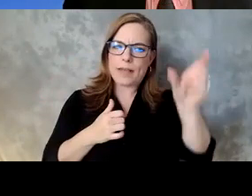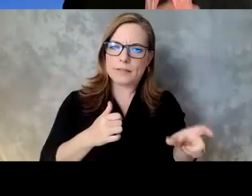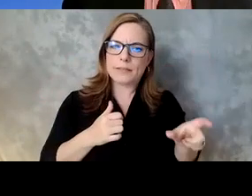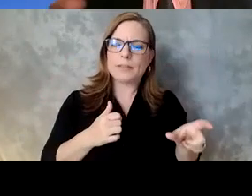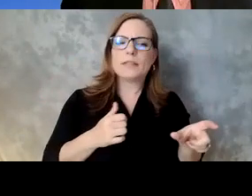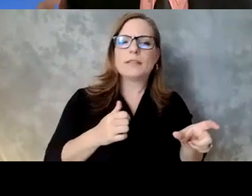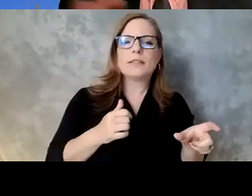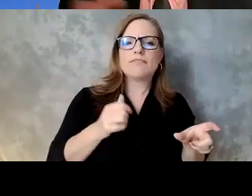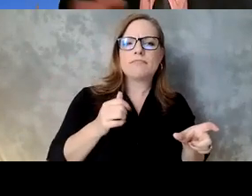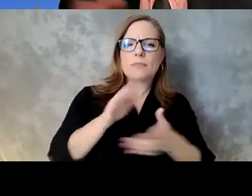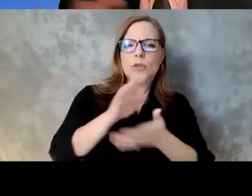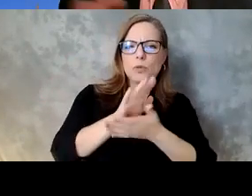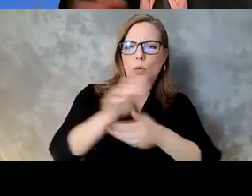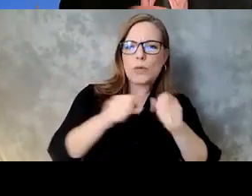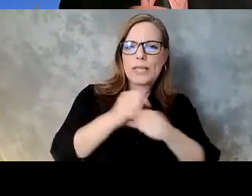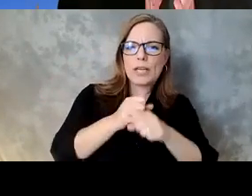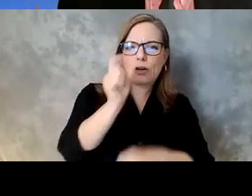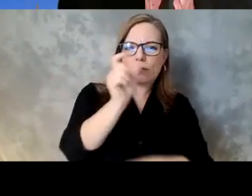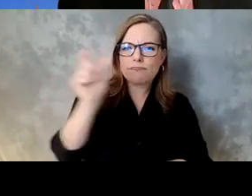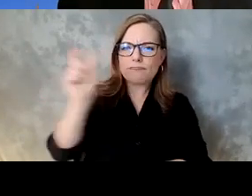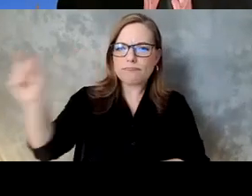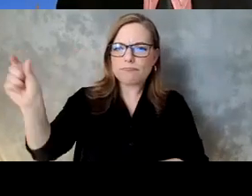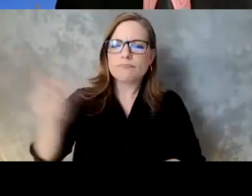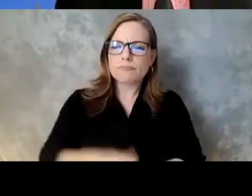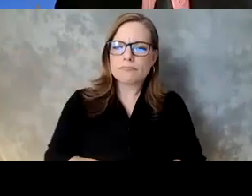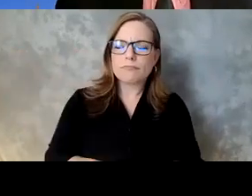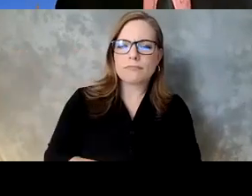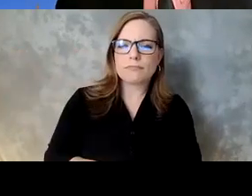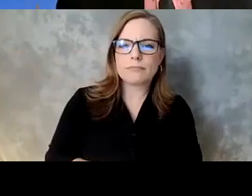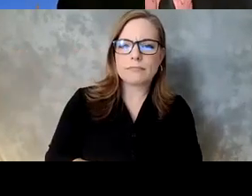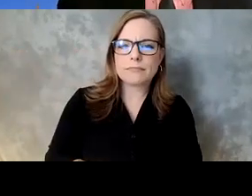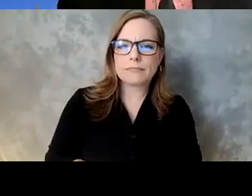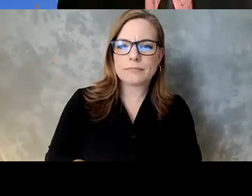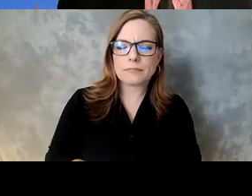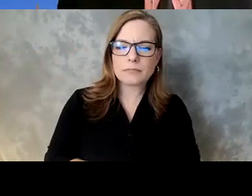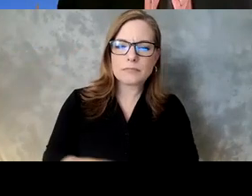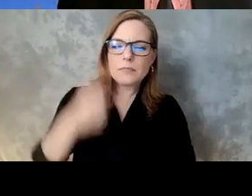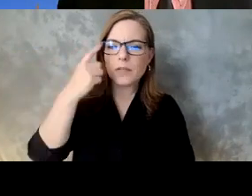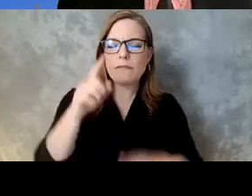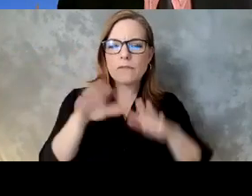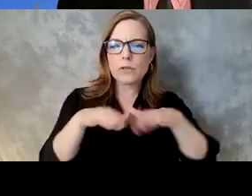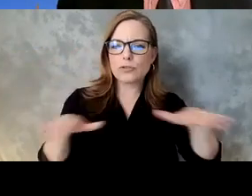and and school years across the UPK implementation period. So for children who do not qualify